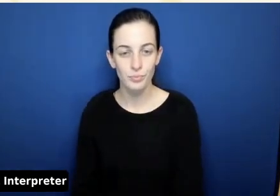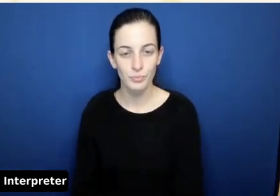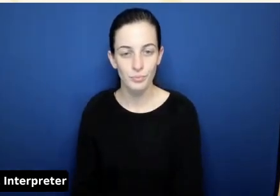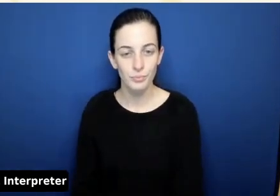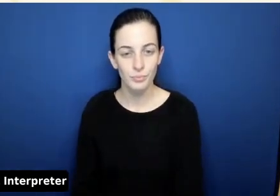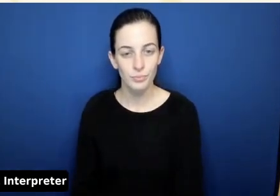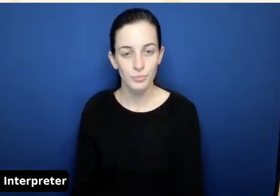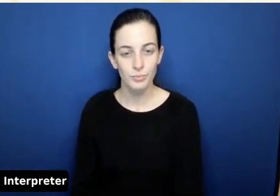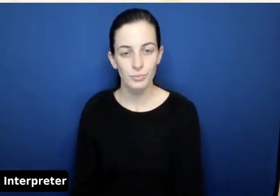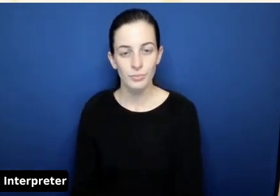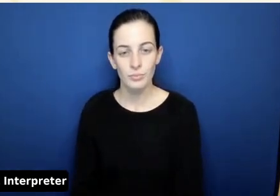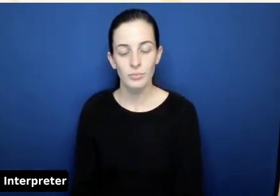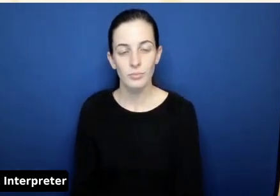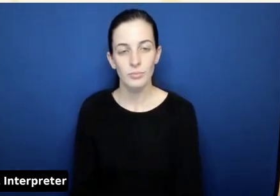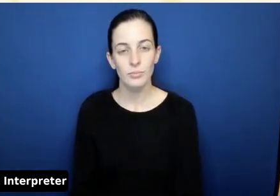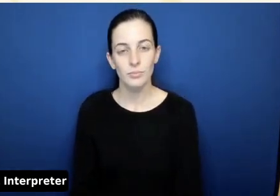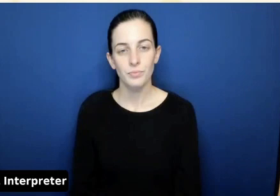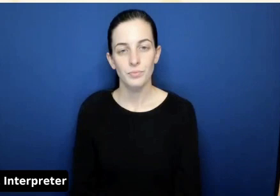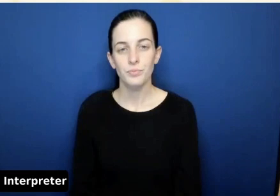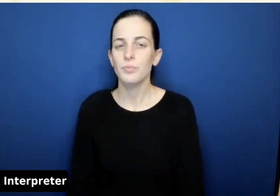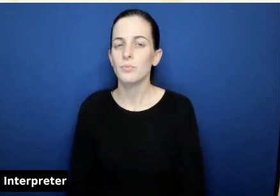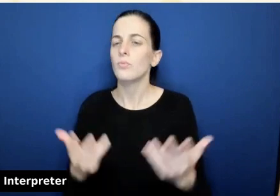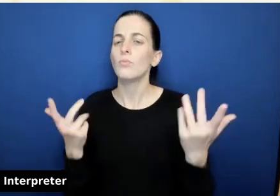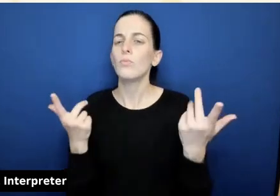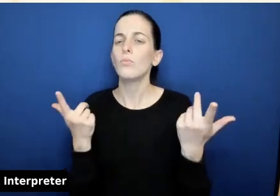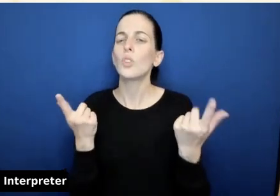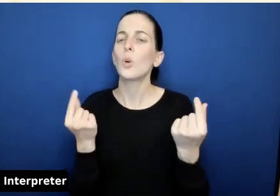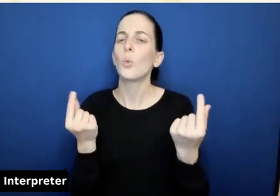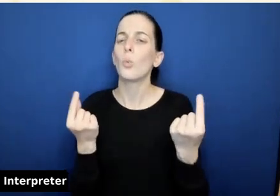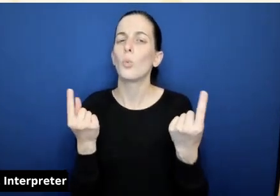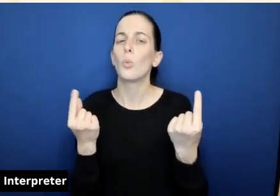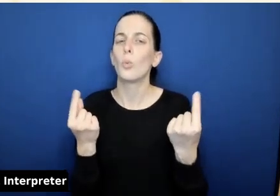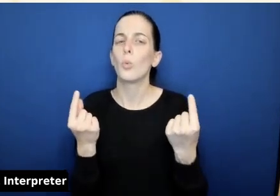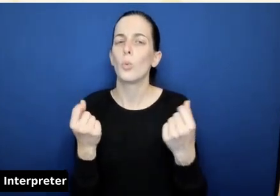Now what can we do to make best use of ARIA? Let's summarize.